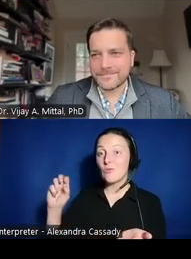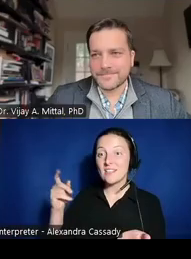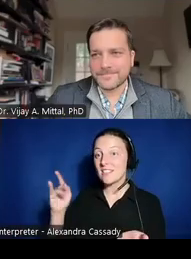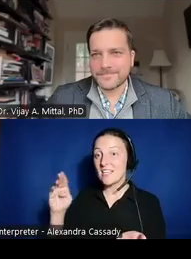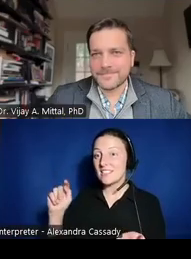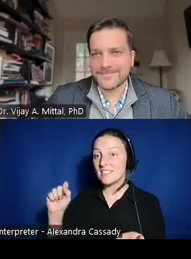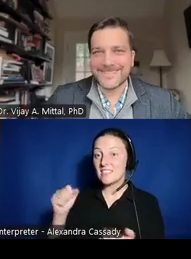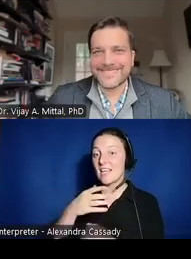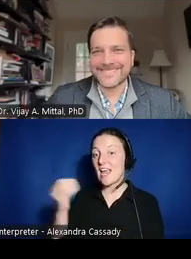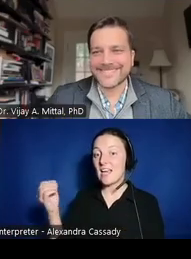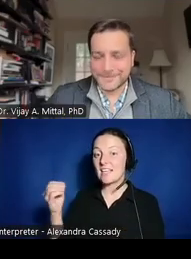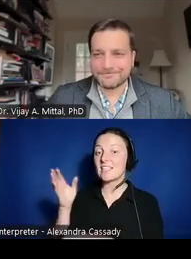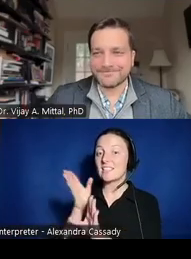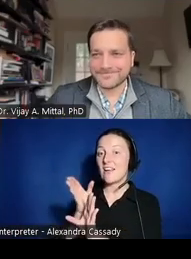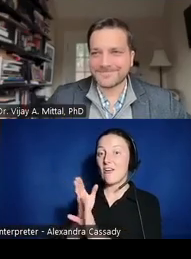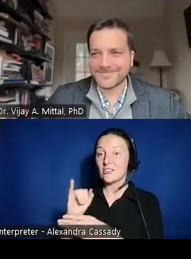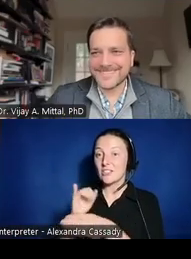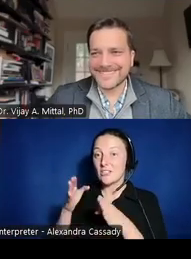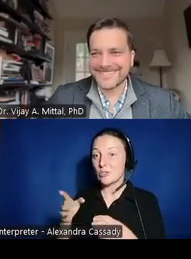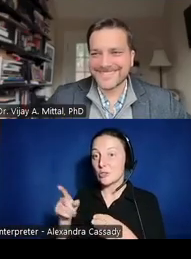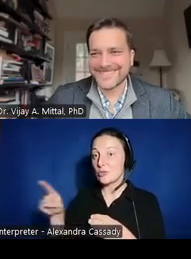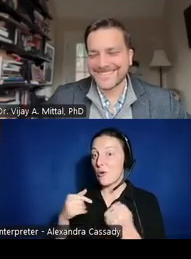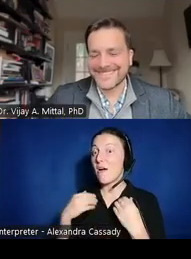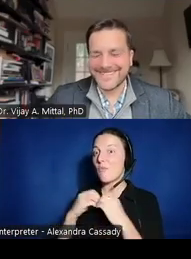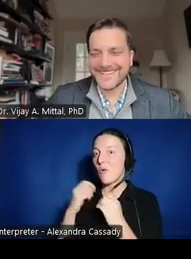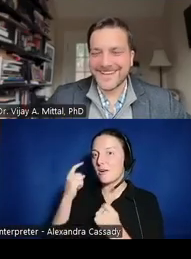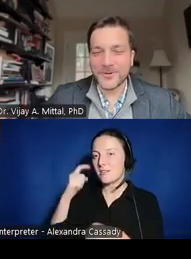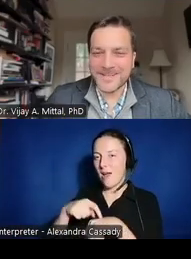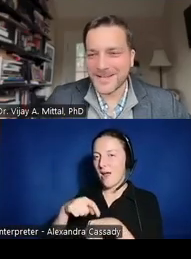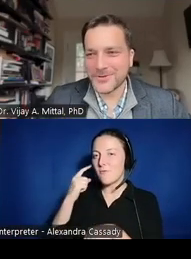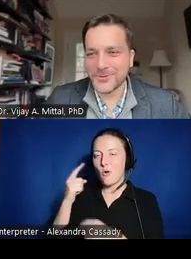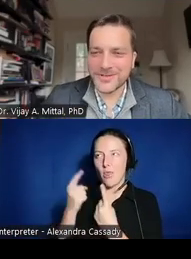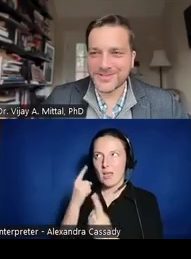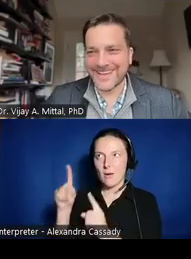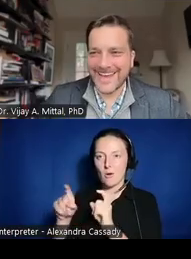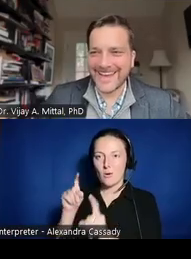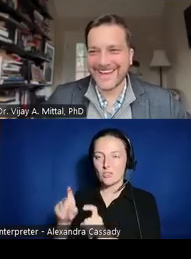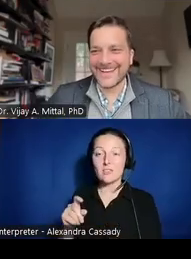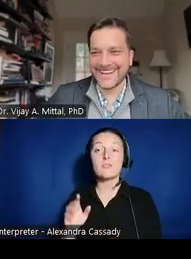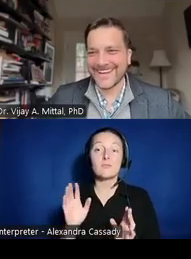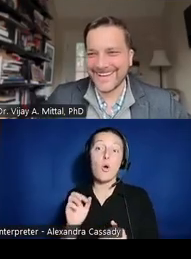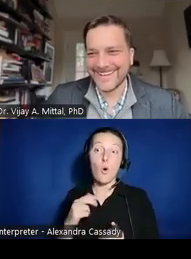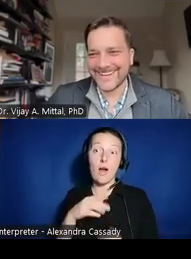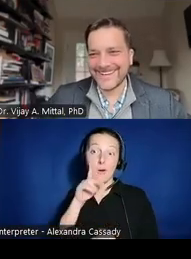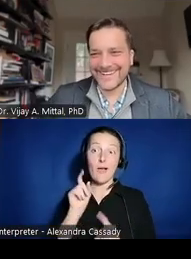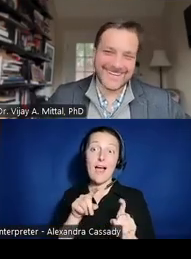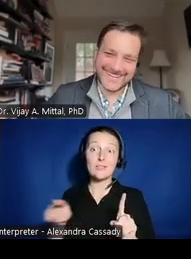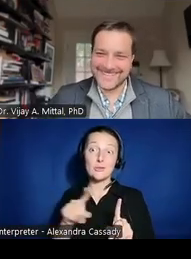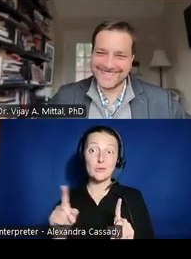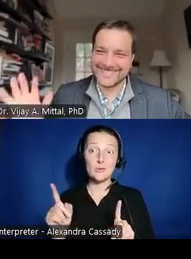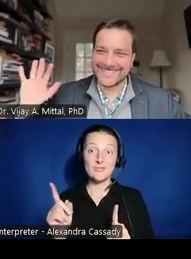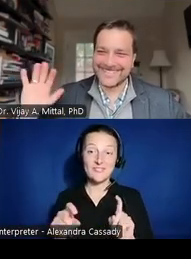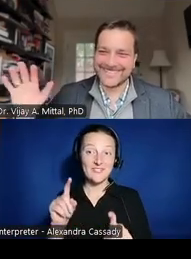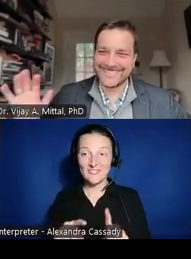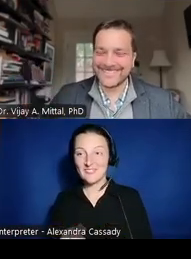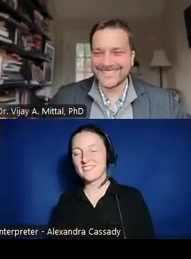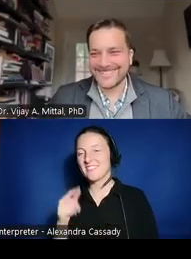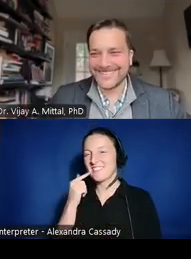still have more time to be thinking of questions. Otherwise I'll ask you questions. Okay. All right,